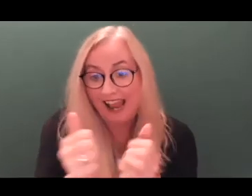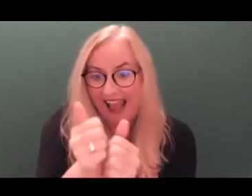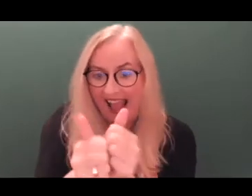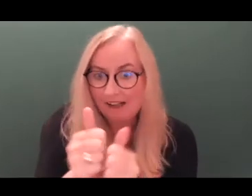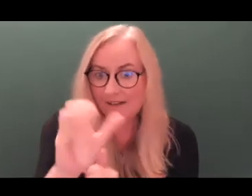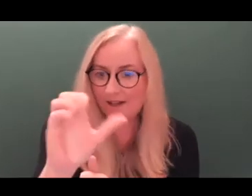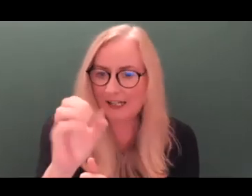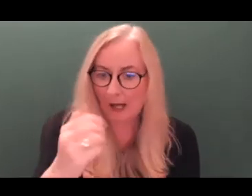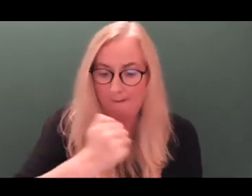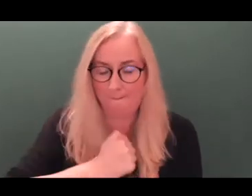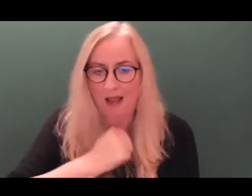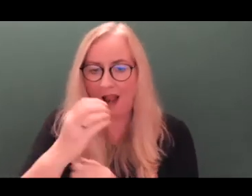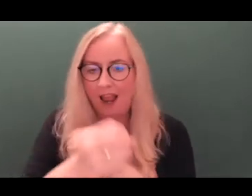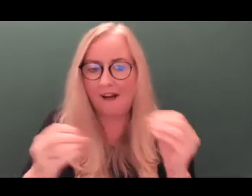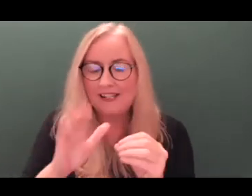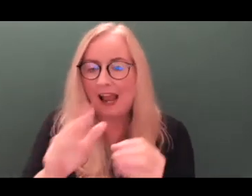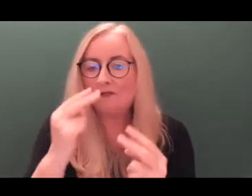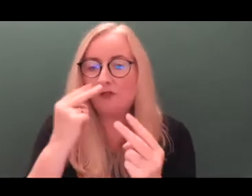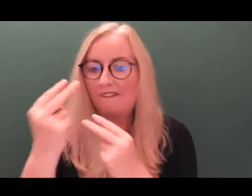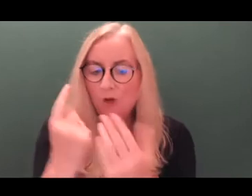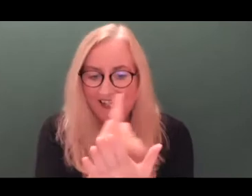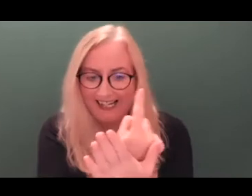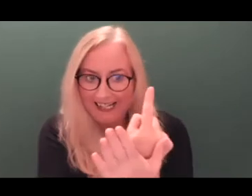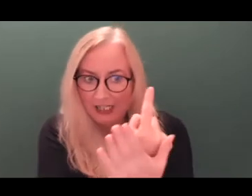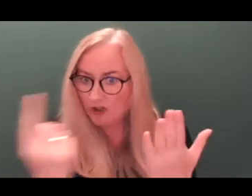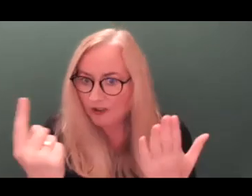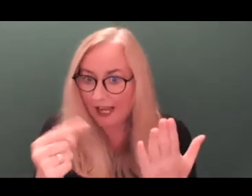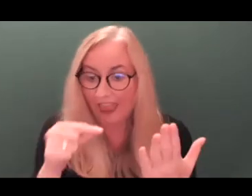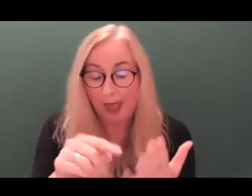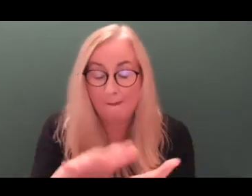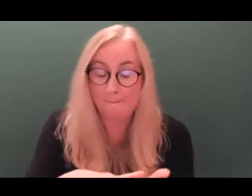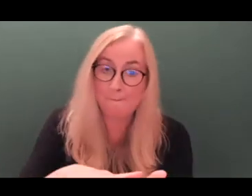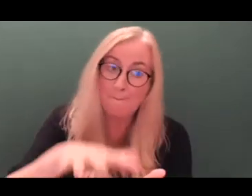my office will have to review every case and that is going to be a massive impact and we can